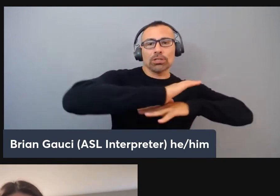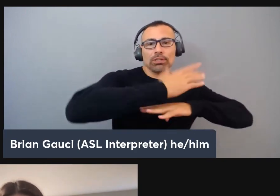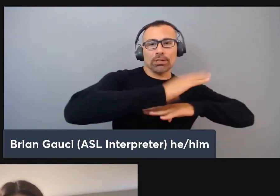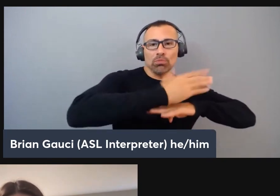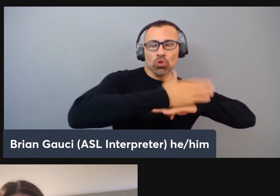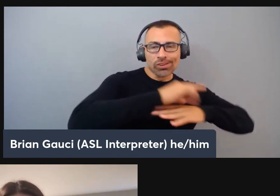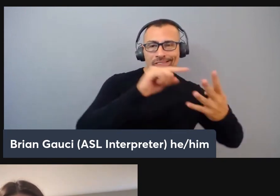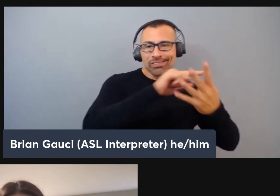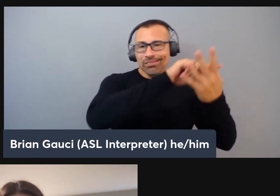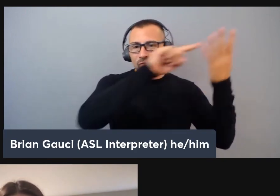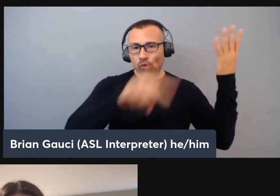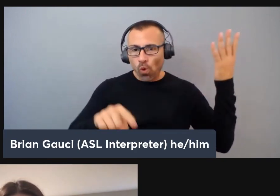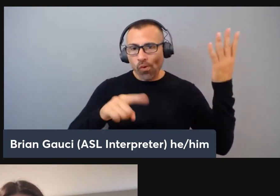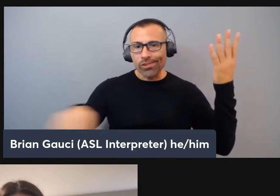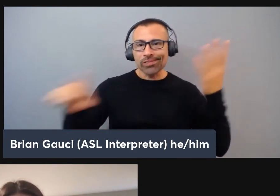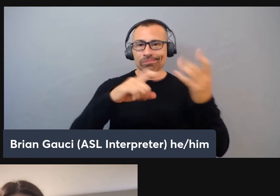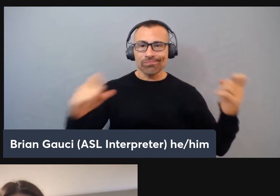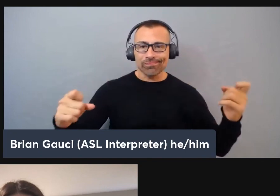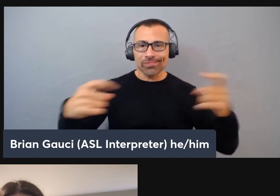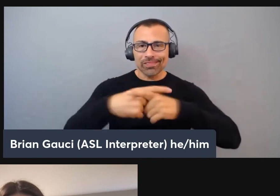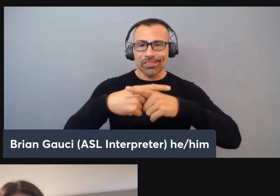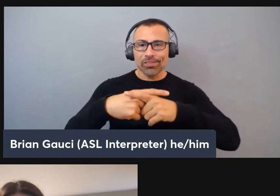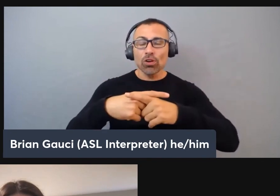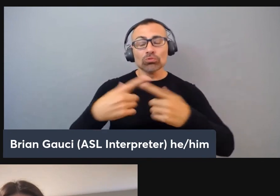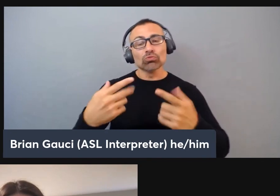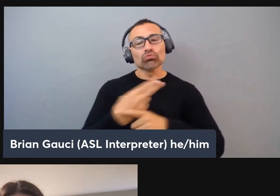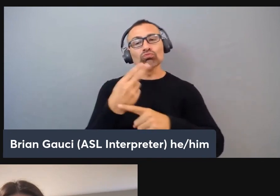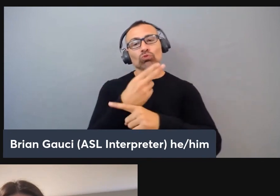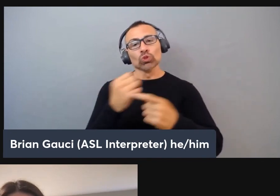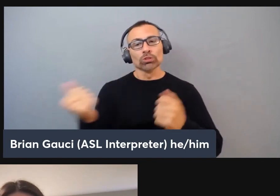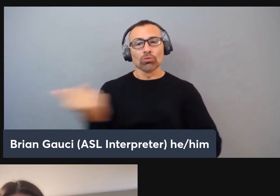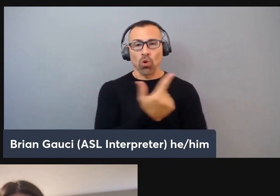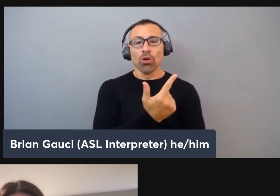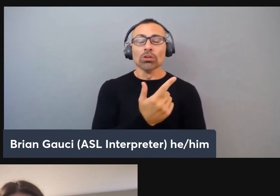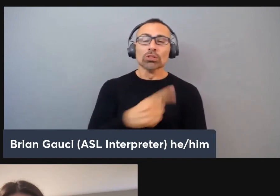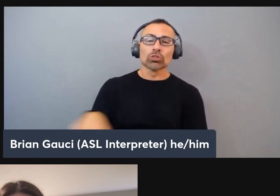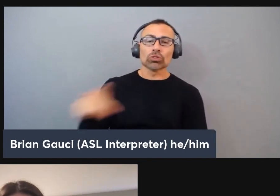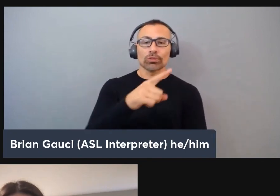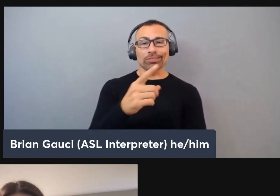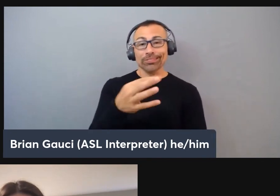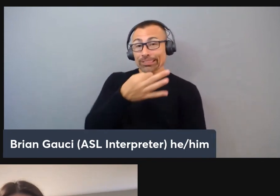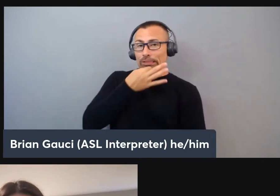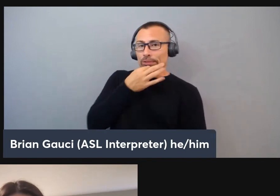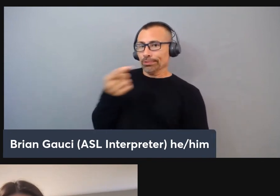And very, very soon, we're gonna have a deaf preview out starting with authentication as our first category.